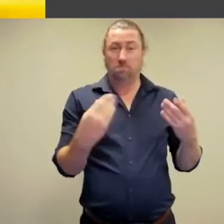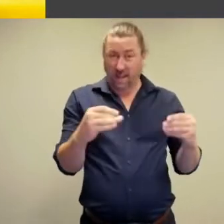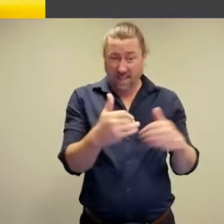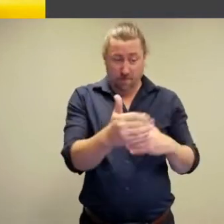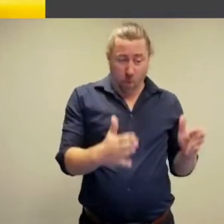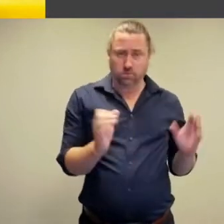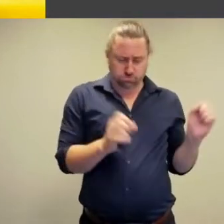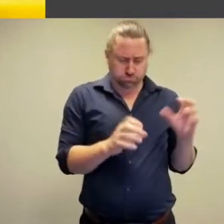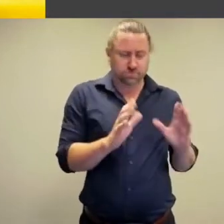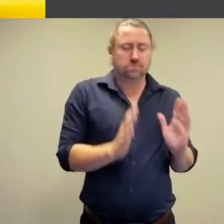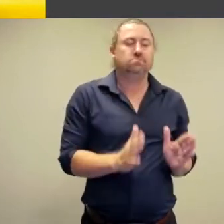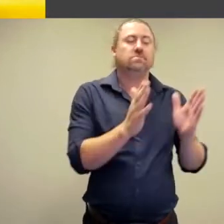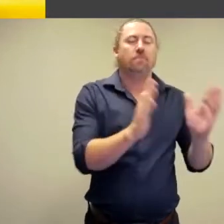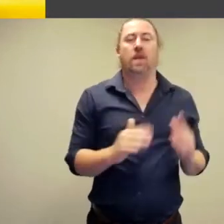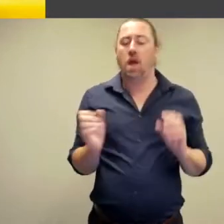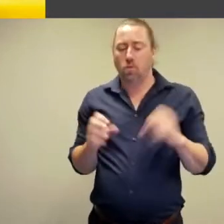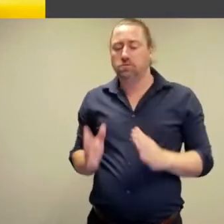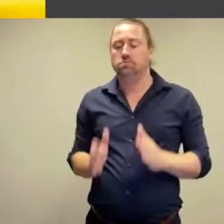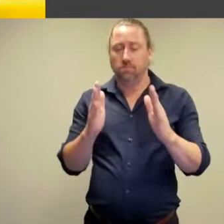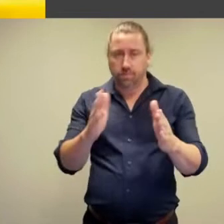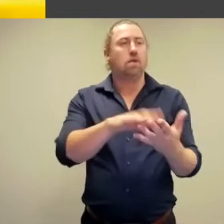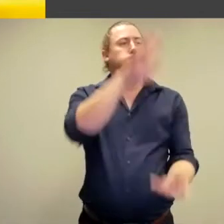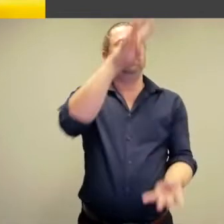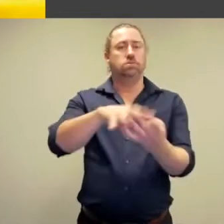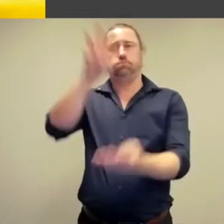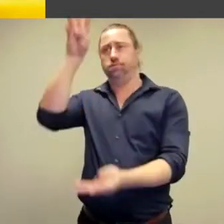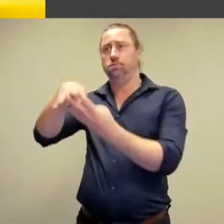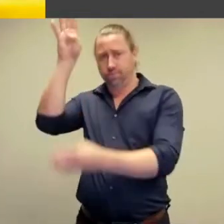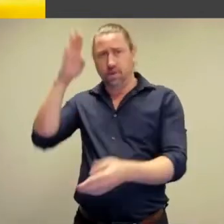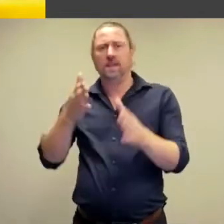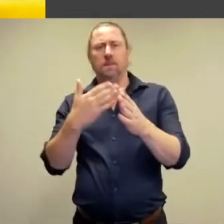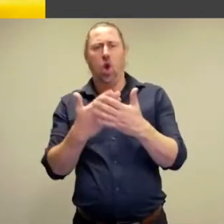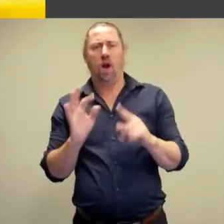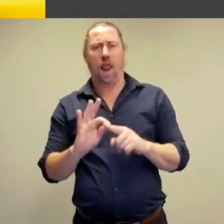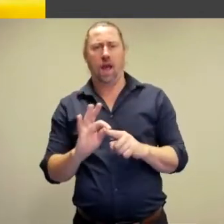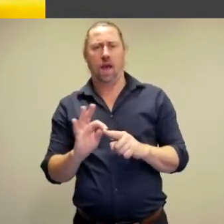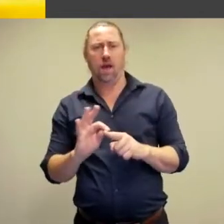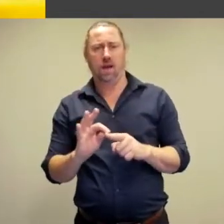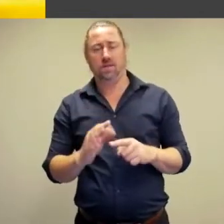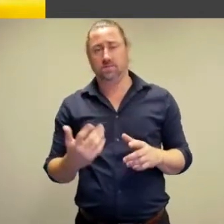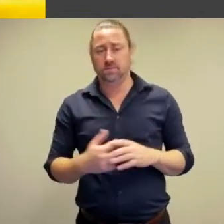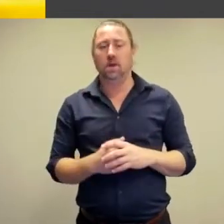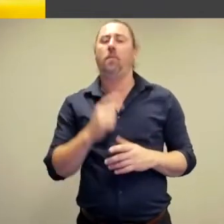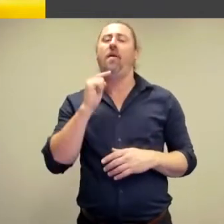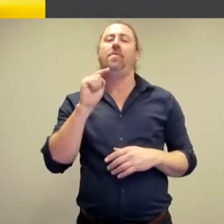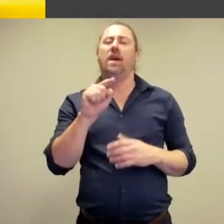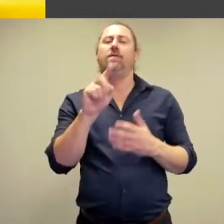and arranging them by color.